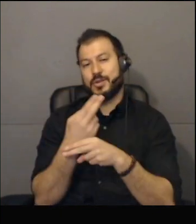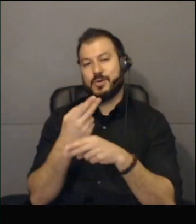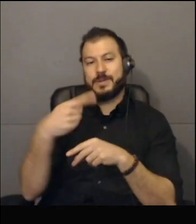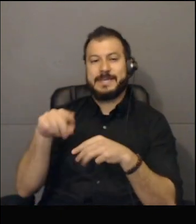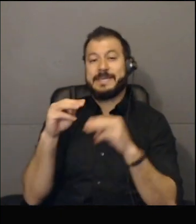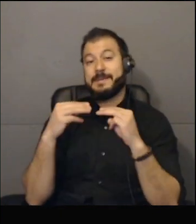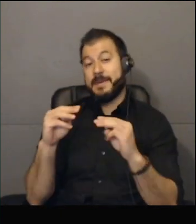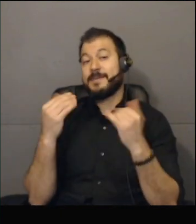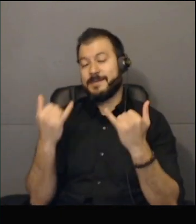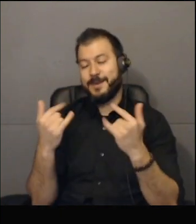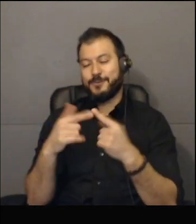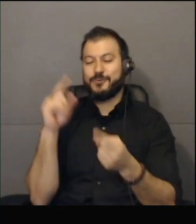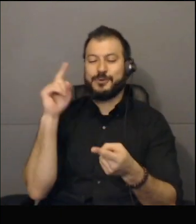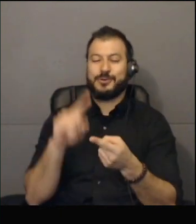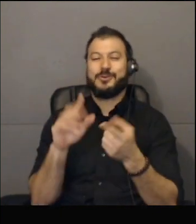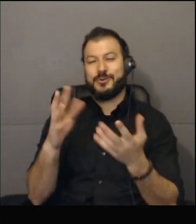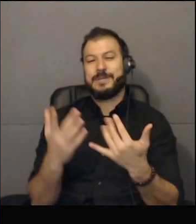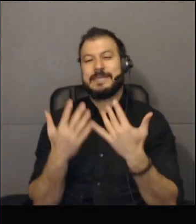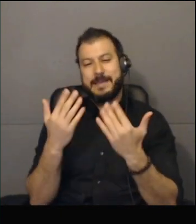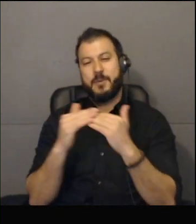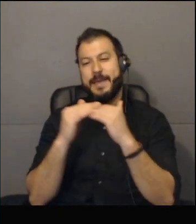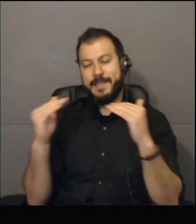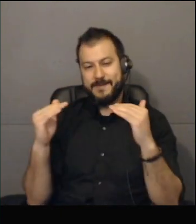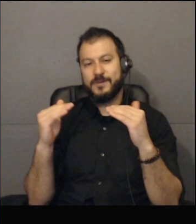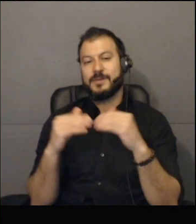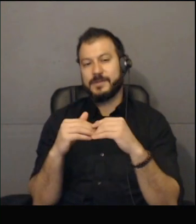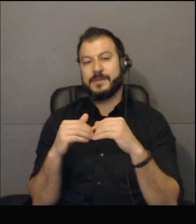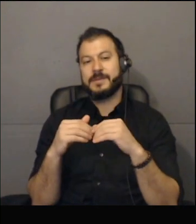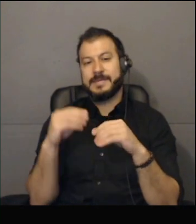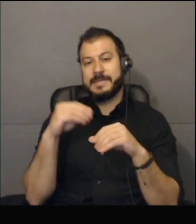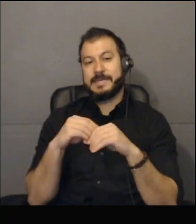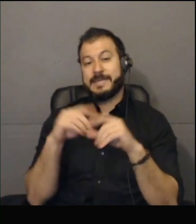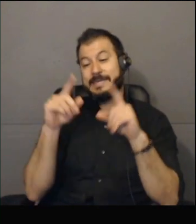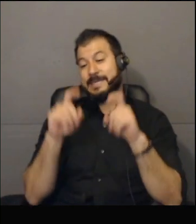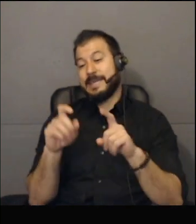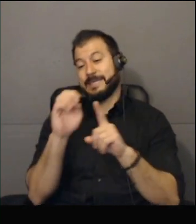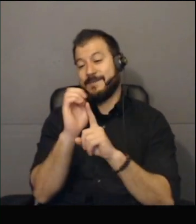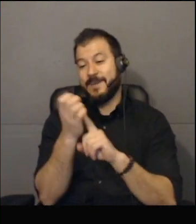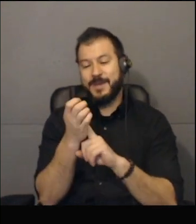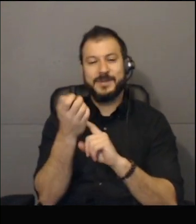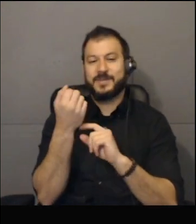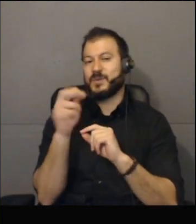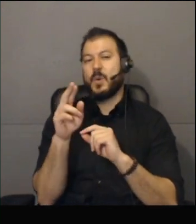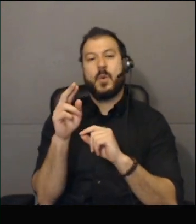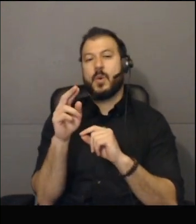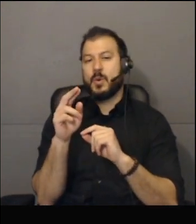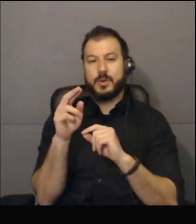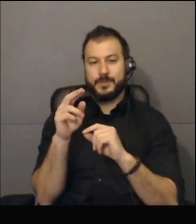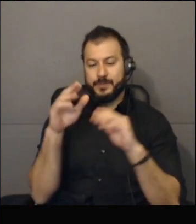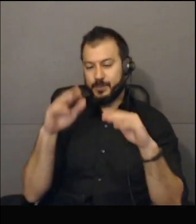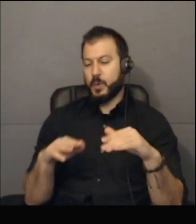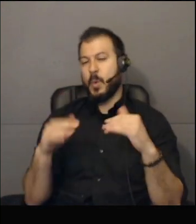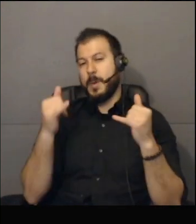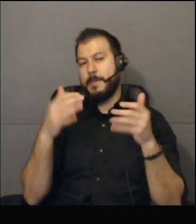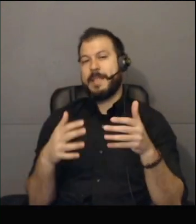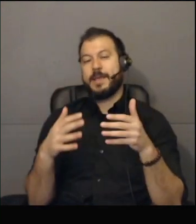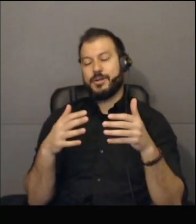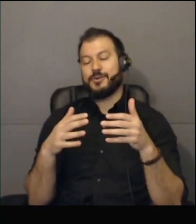methods now to reduce your standby server levels in test environments or or low player traffic time periods to reduce